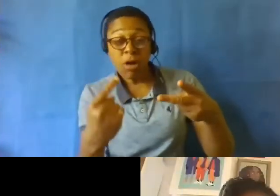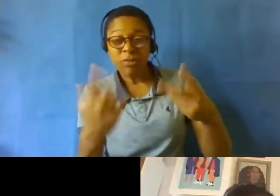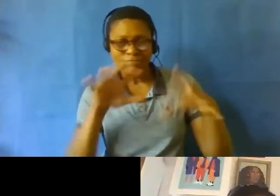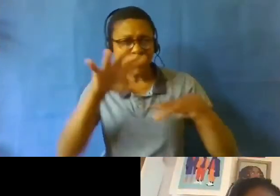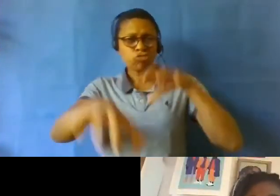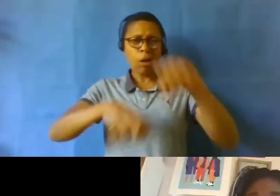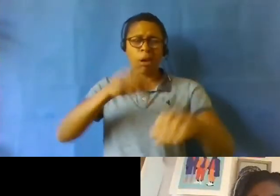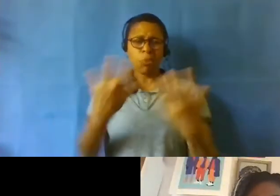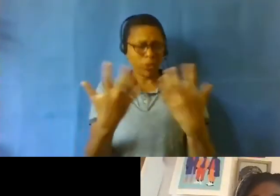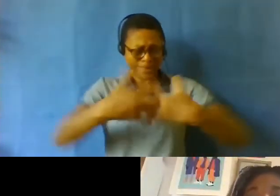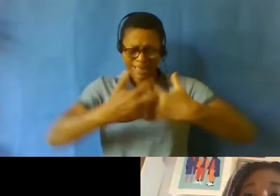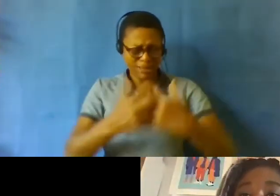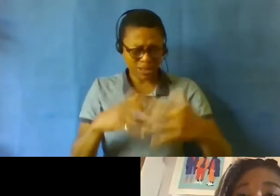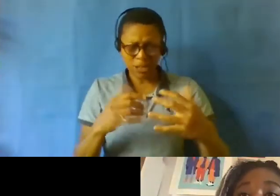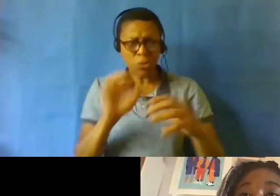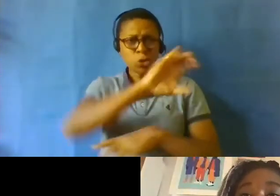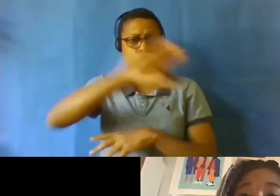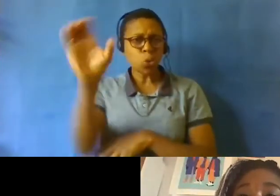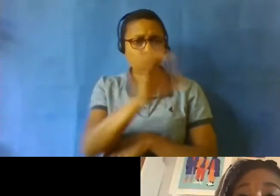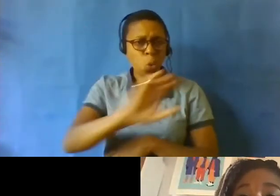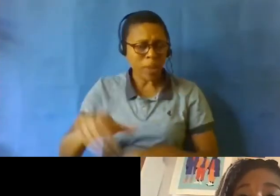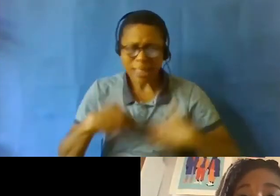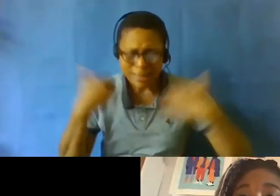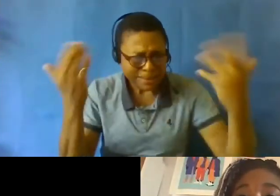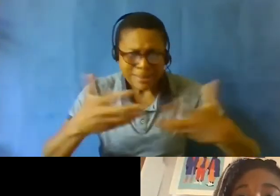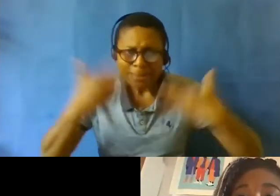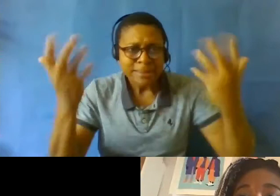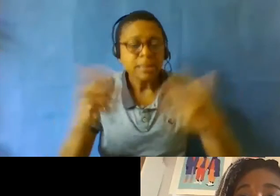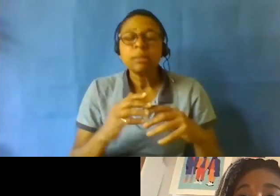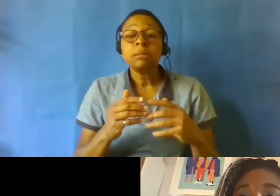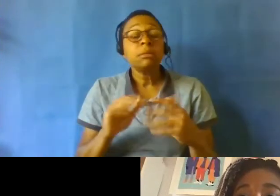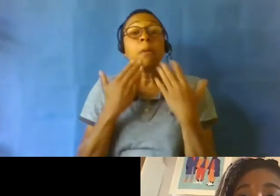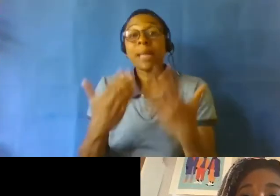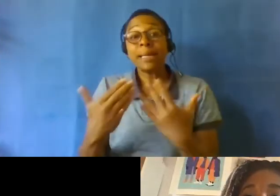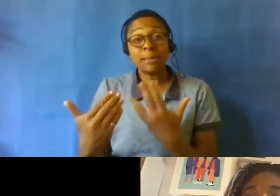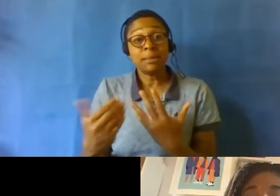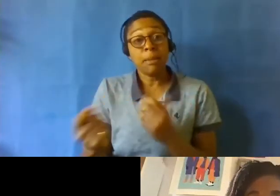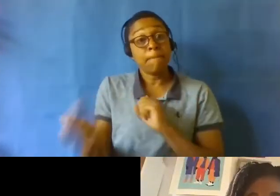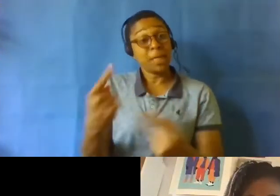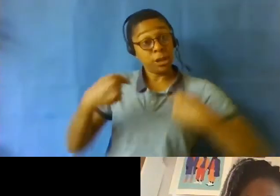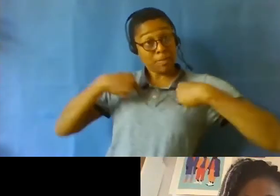accessing anything again please do message either myself or Minister and we